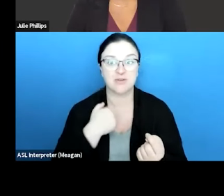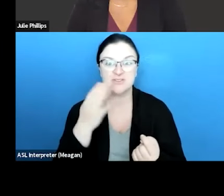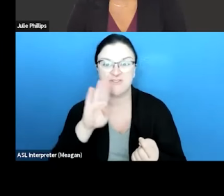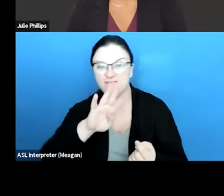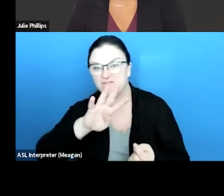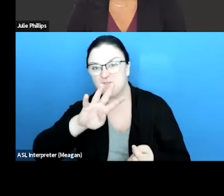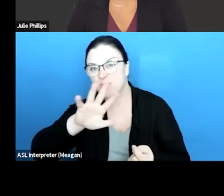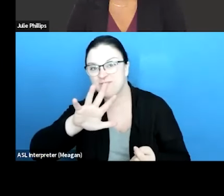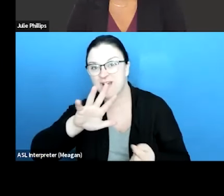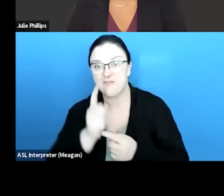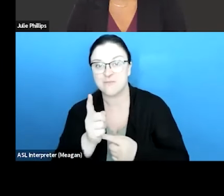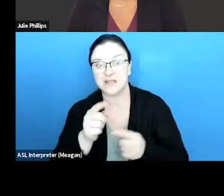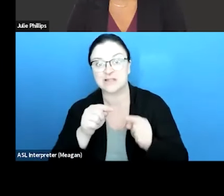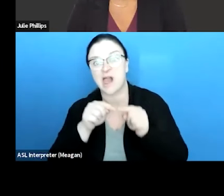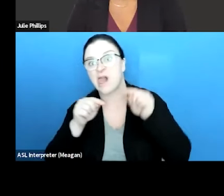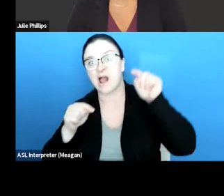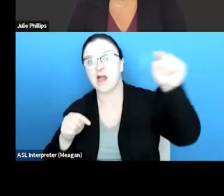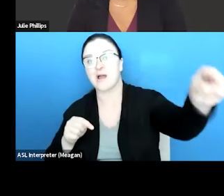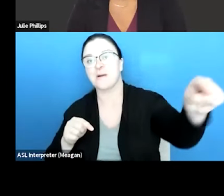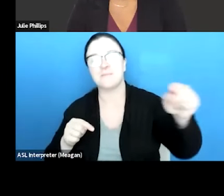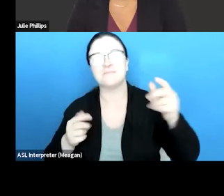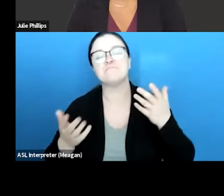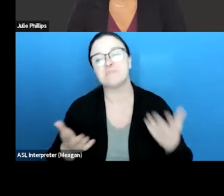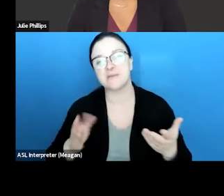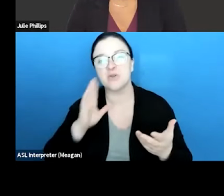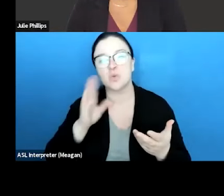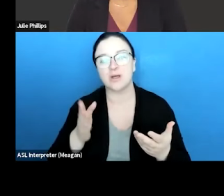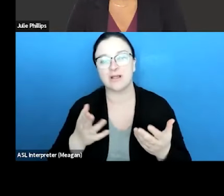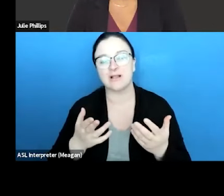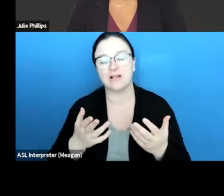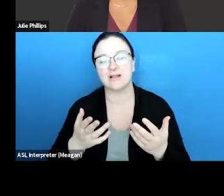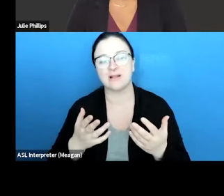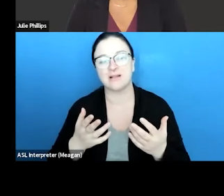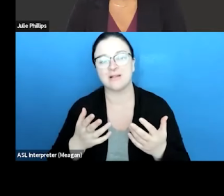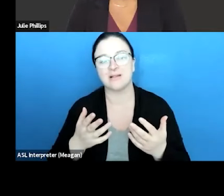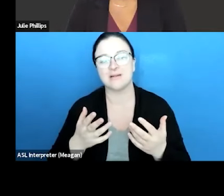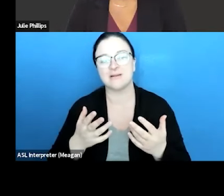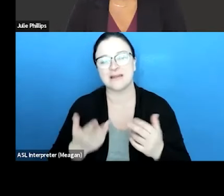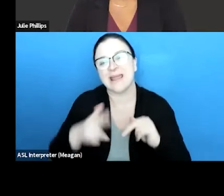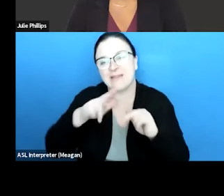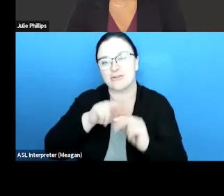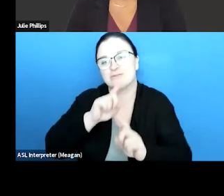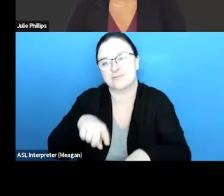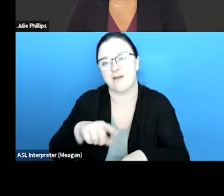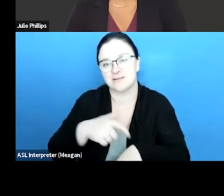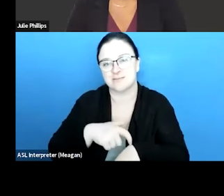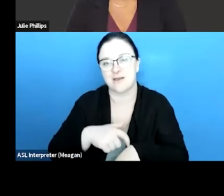it might increase the response time slightly, because they need to meet up